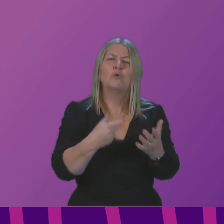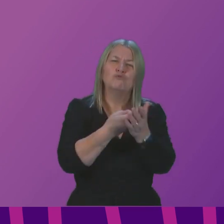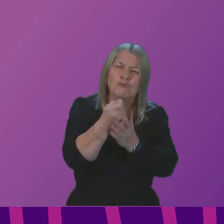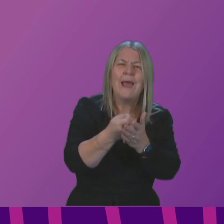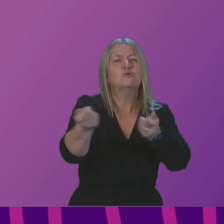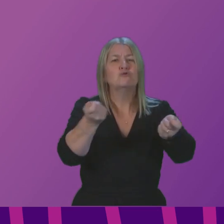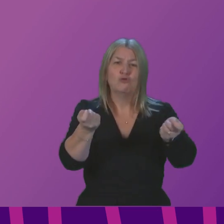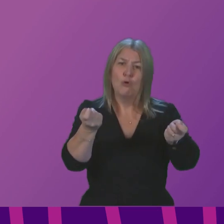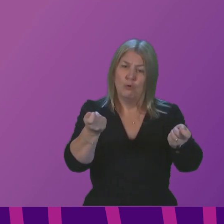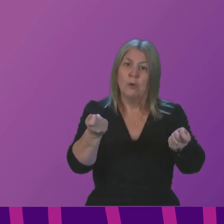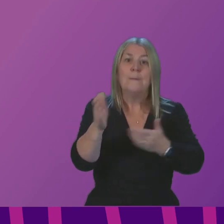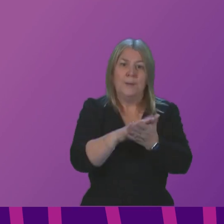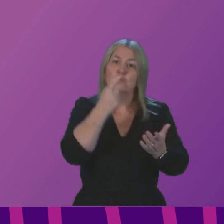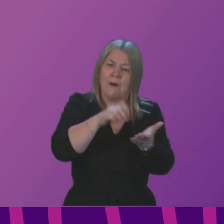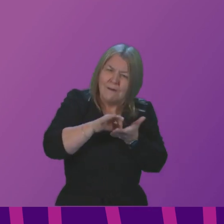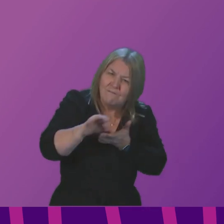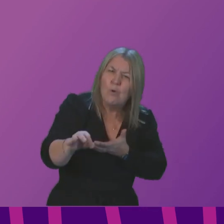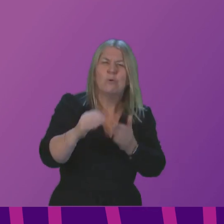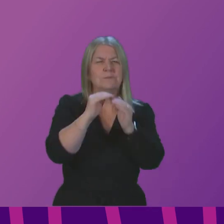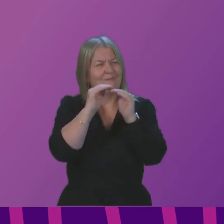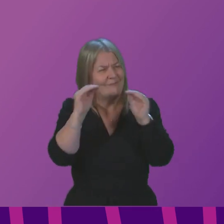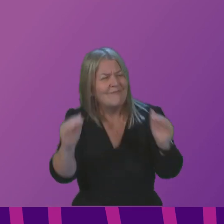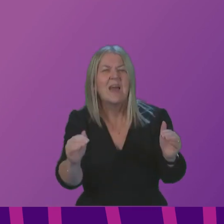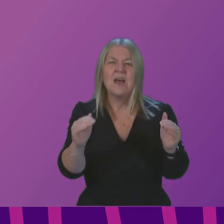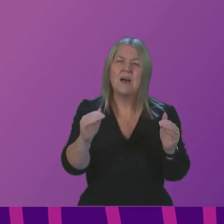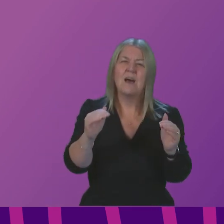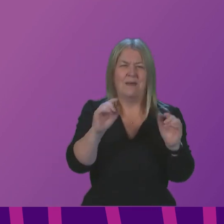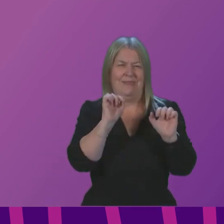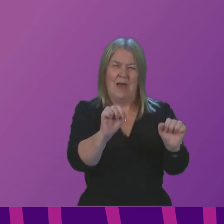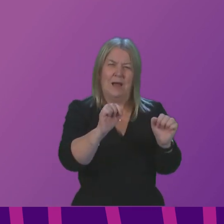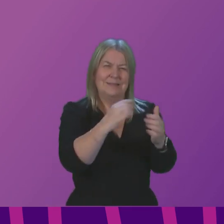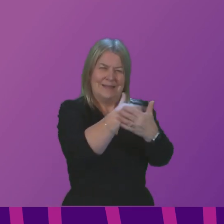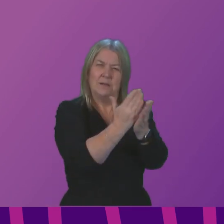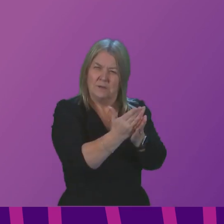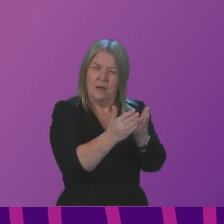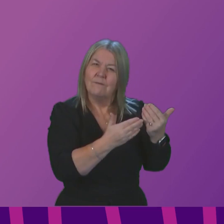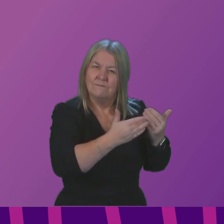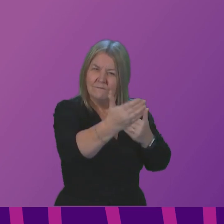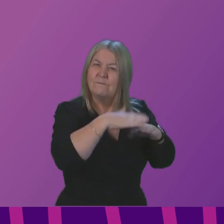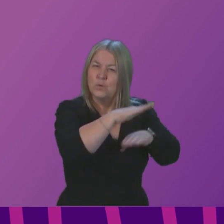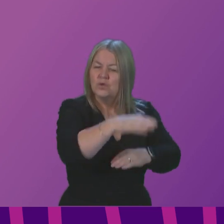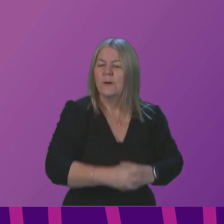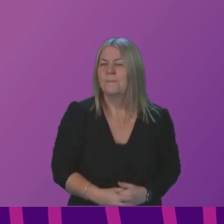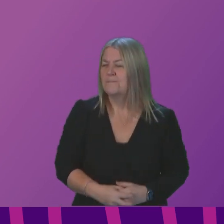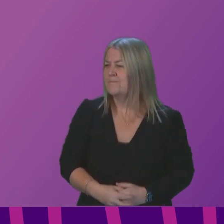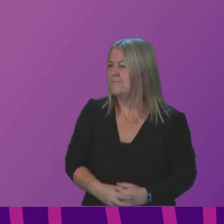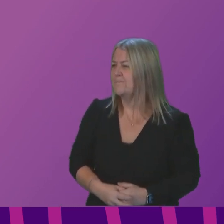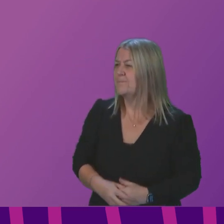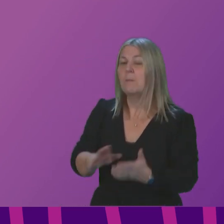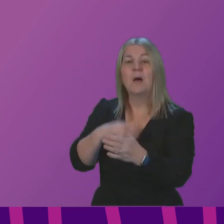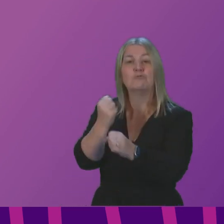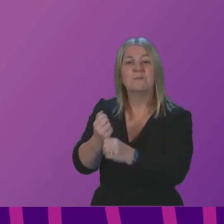so that there is quality, affordability and fairness at the heart of the rented sector.